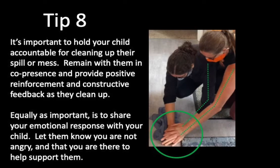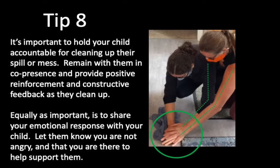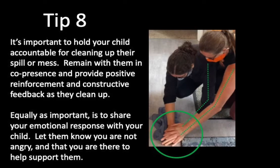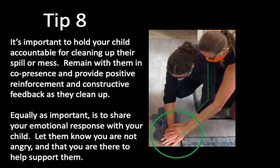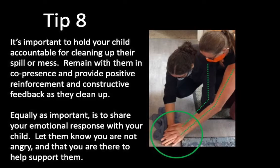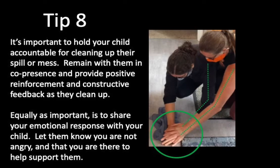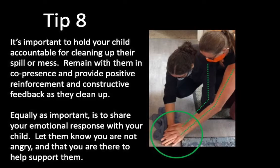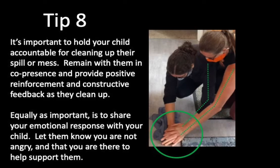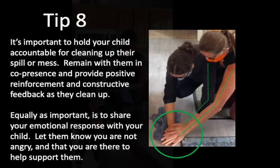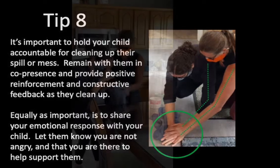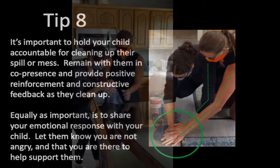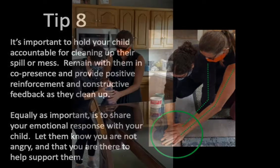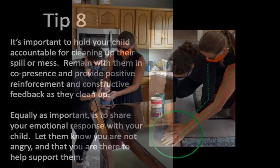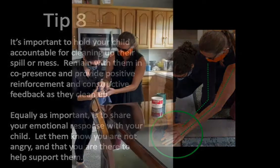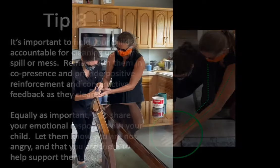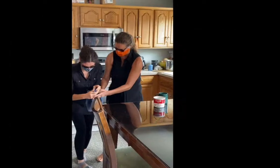and that you're there to help support them.